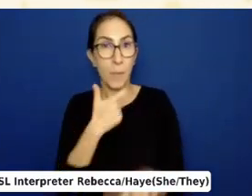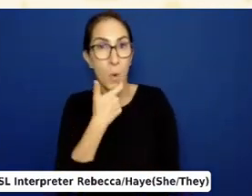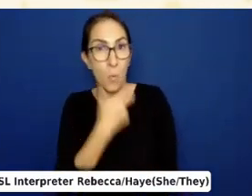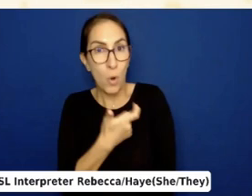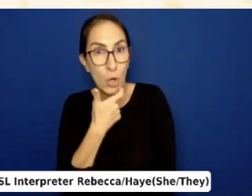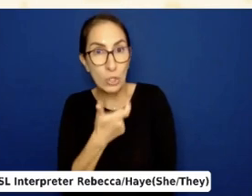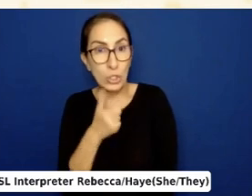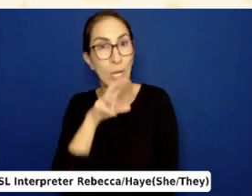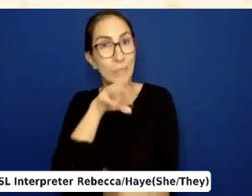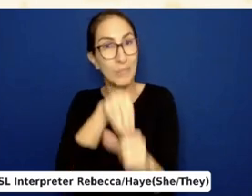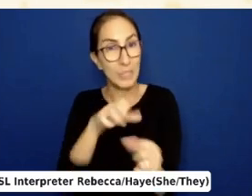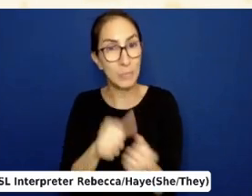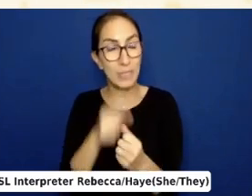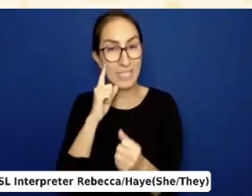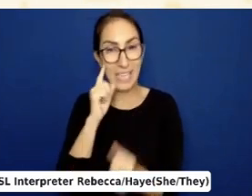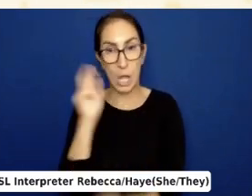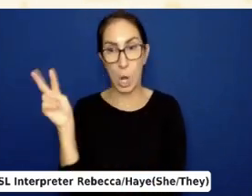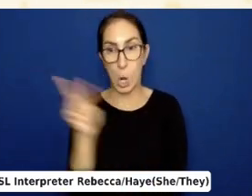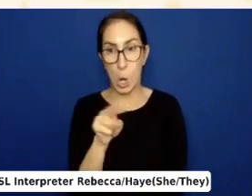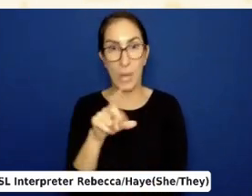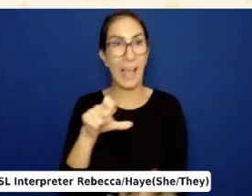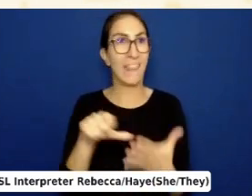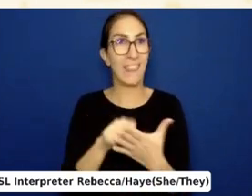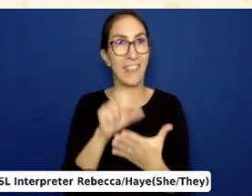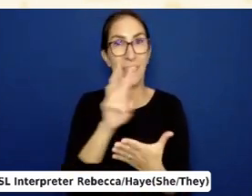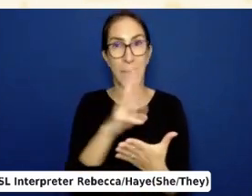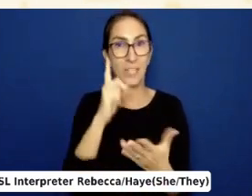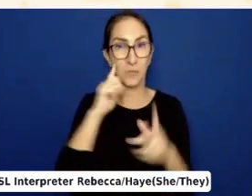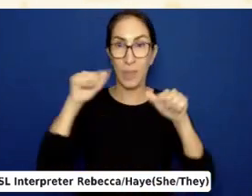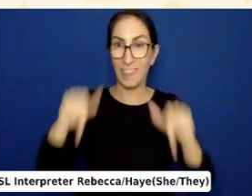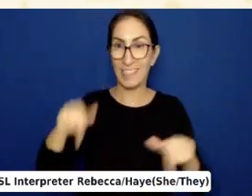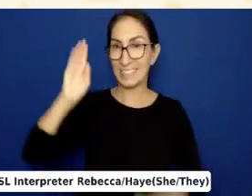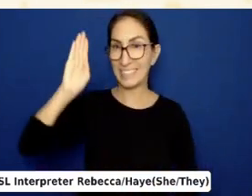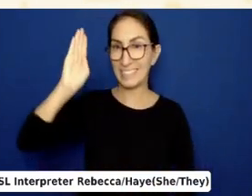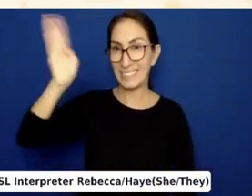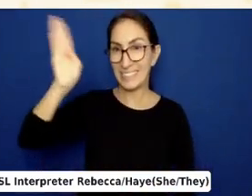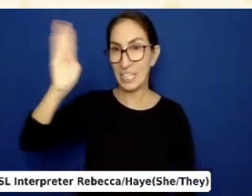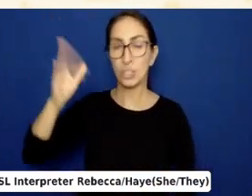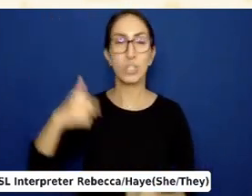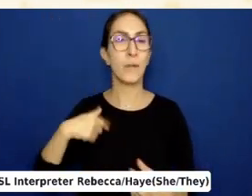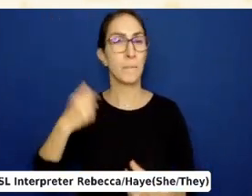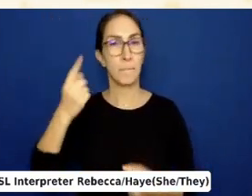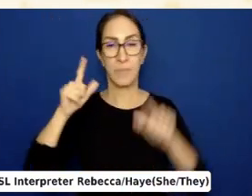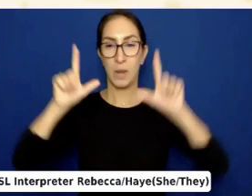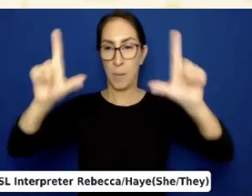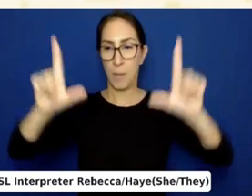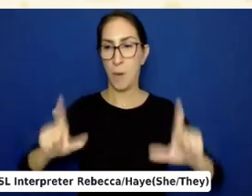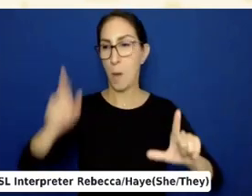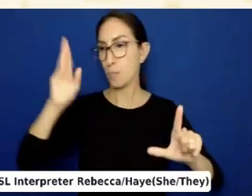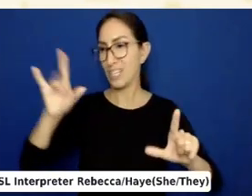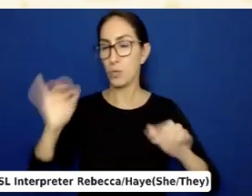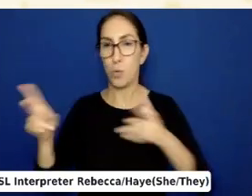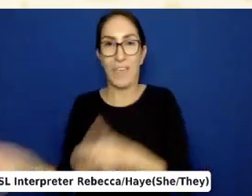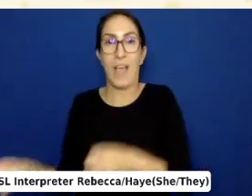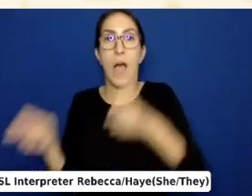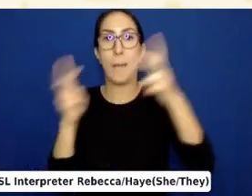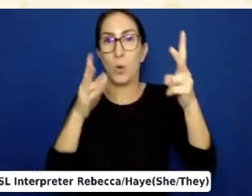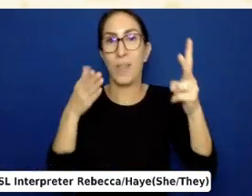for this session... And presentations will be uploaded if they're shared with the WordPress Accessibility Day team, I believe.